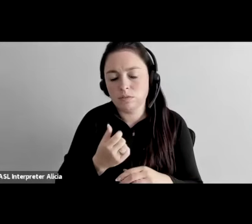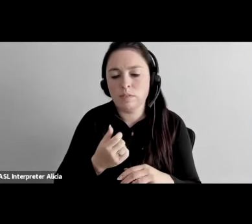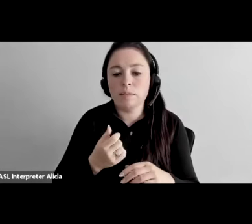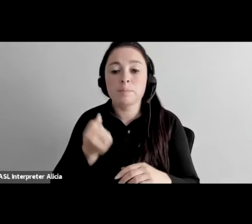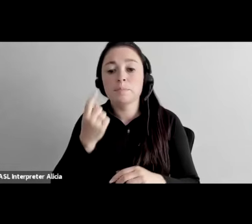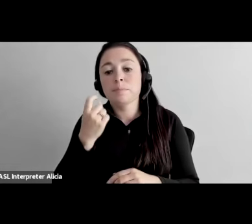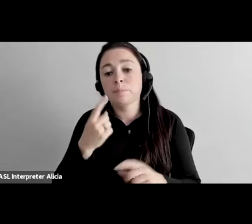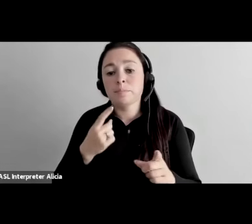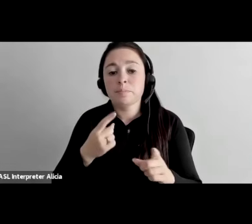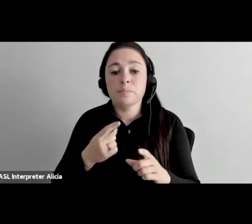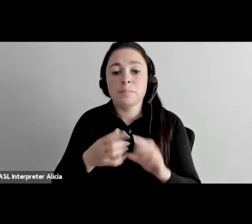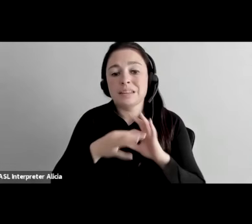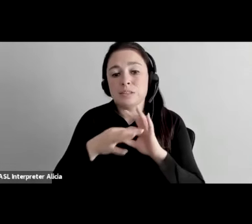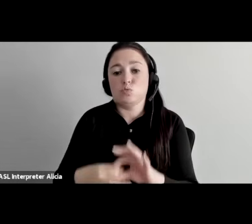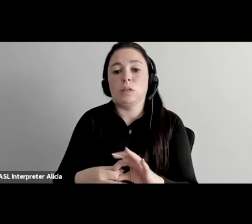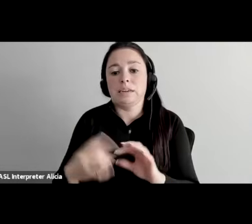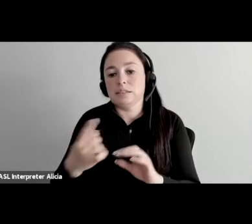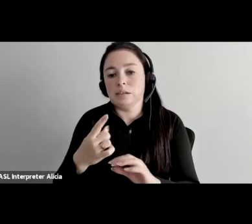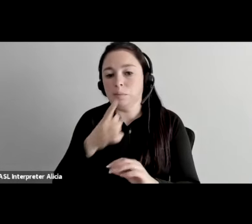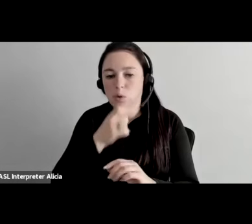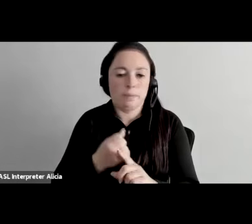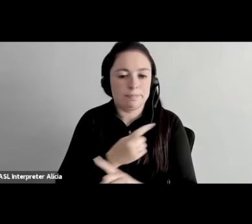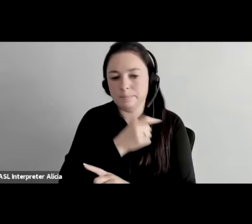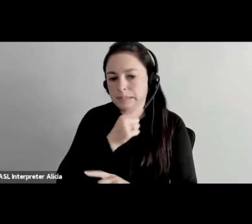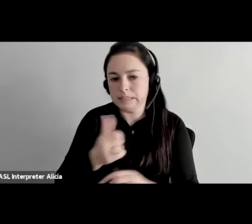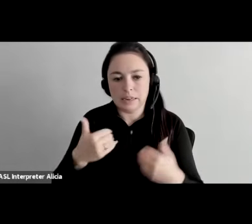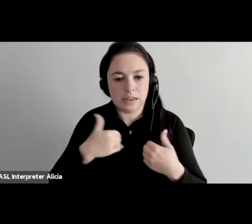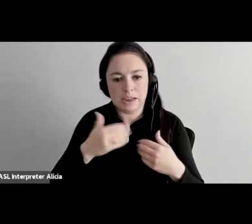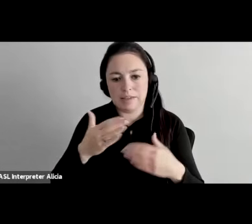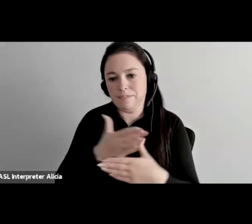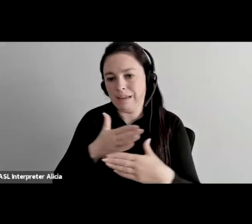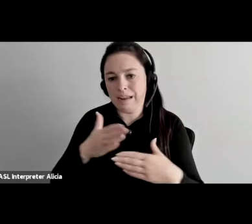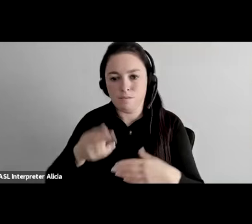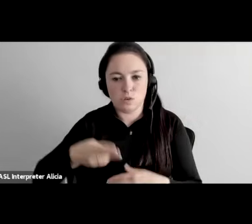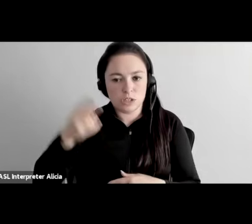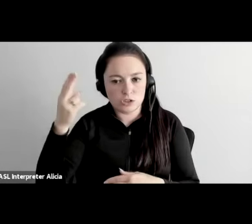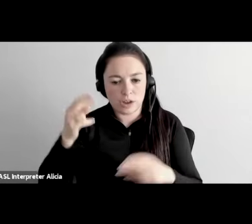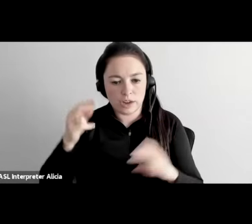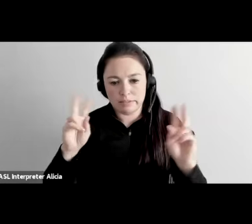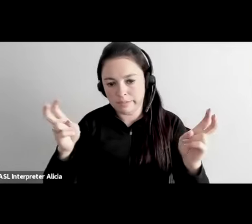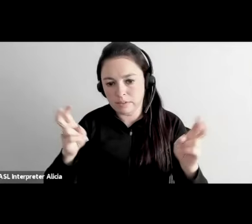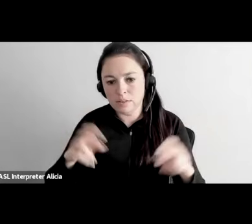If you hear me reference that descriptor, it simply means that I'm describing someone without dwarfism.